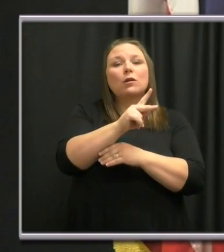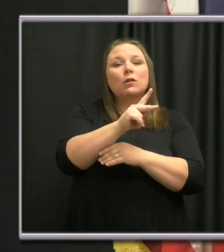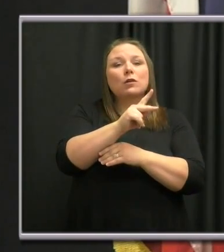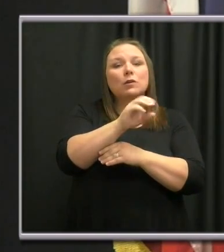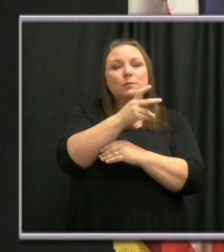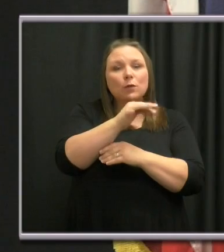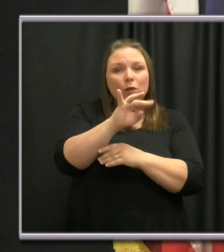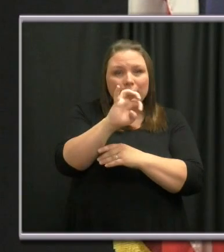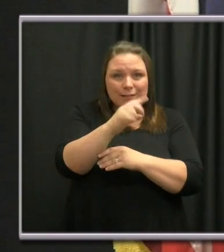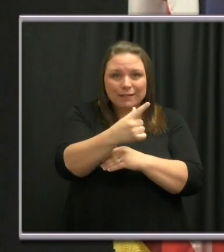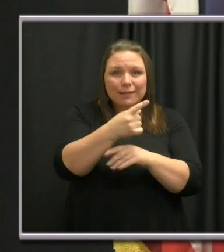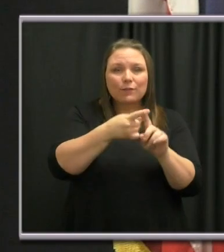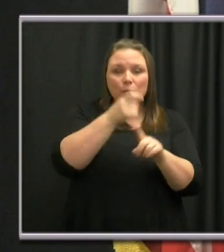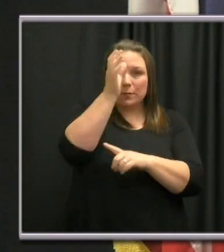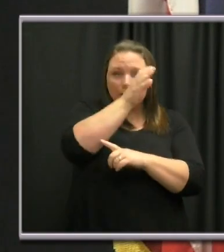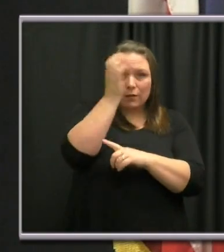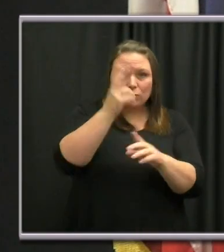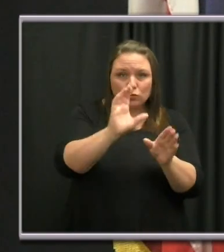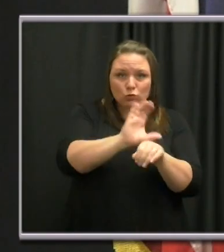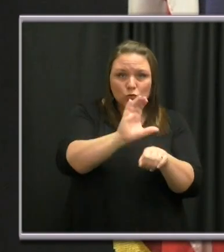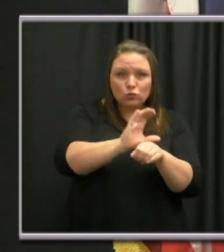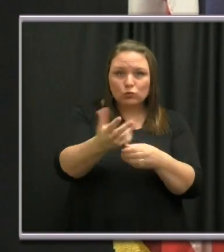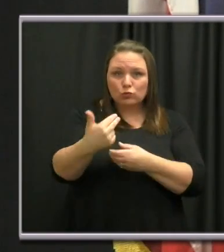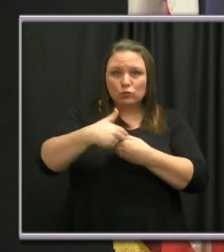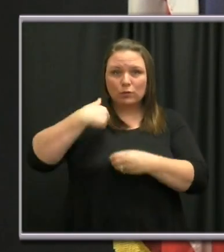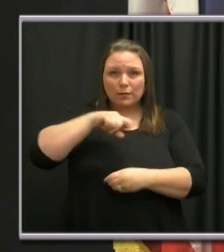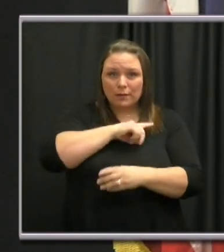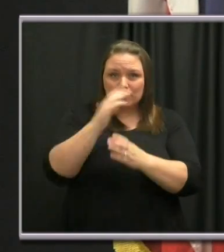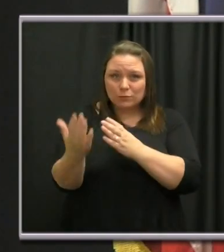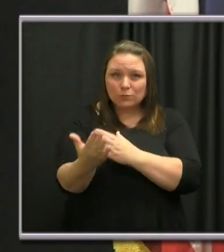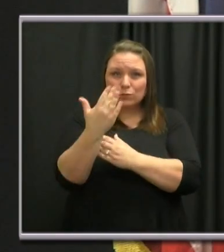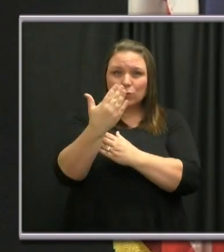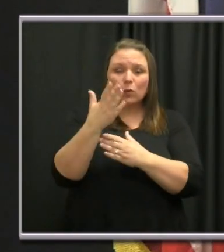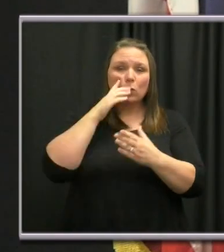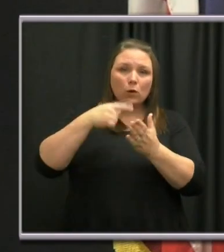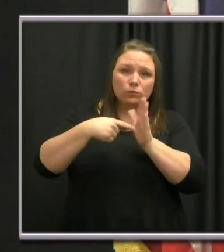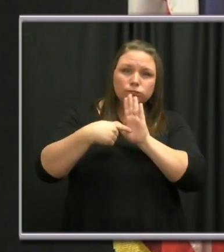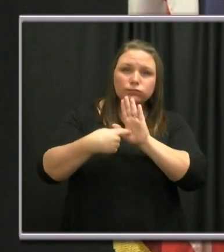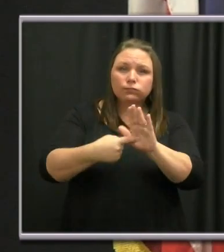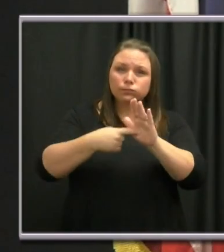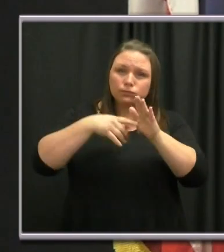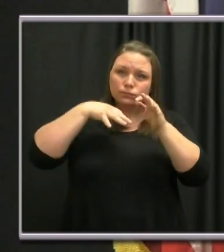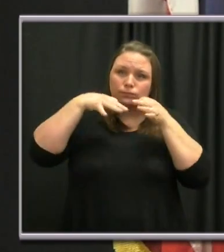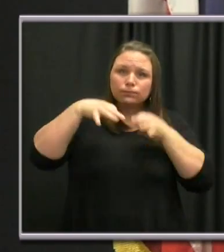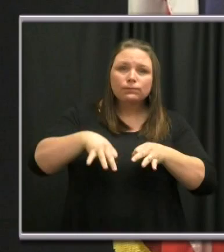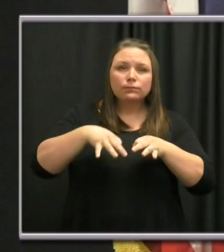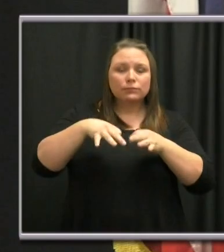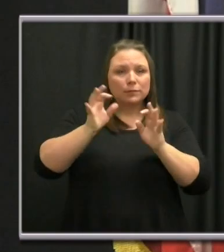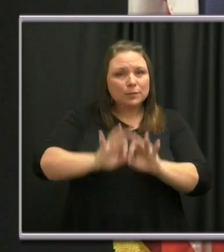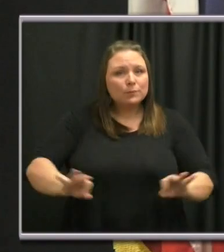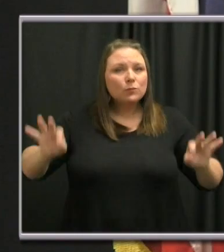BISHOP BISHOP MARK SPALDING OF THE ROMAN CATHOLIC DIOCESE. OF NASHVILLE FOR JOINING US THIS